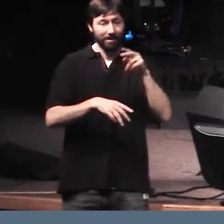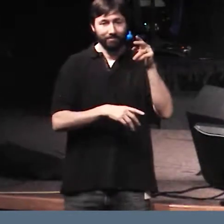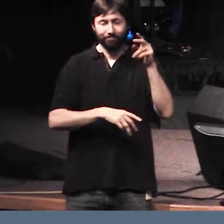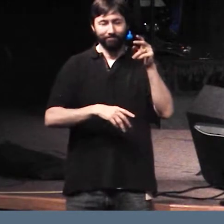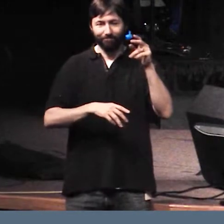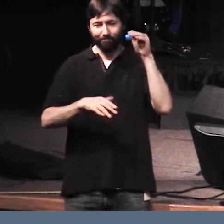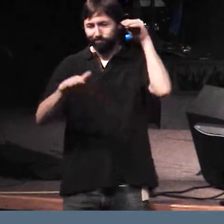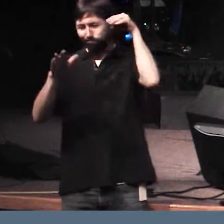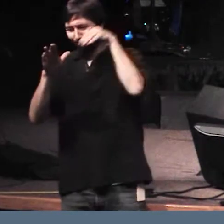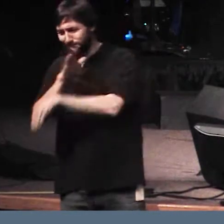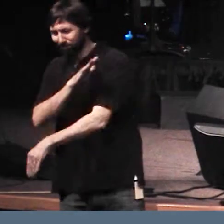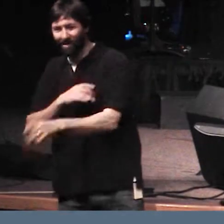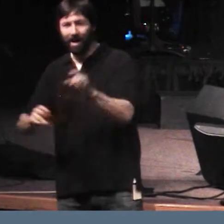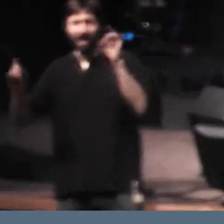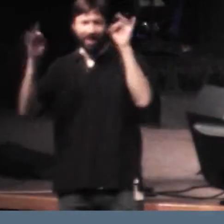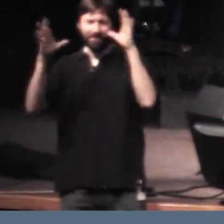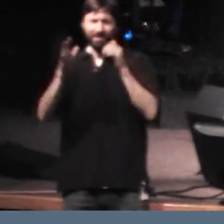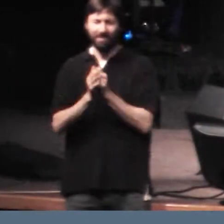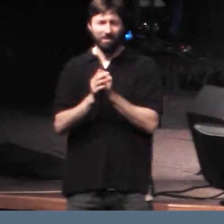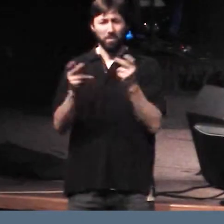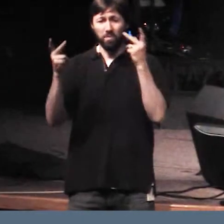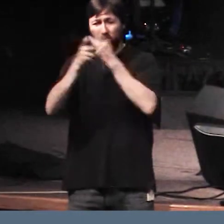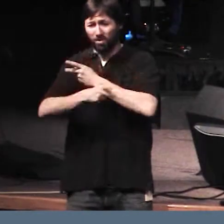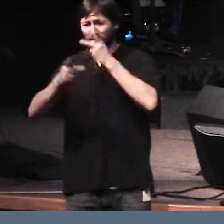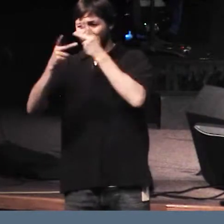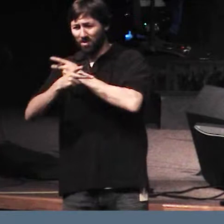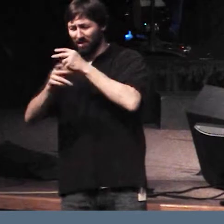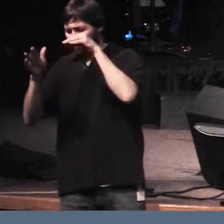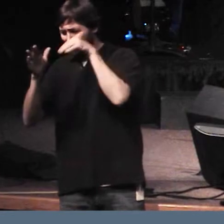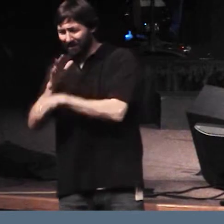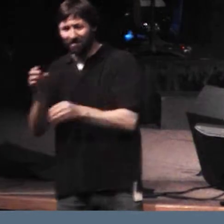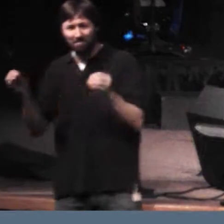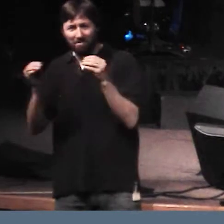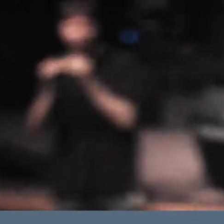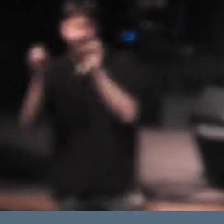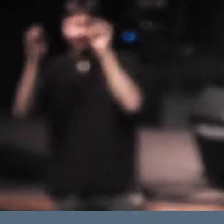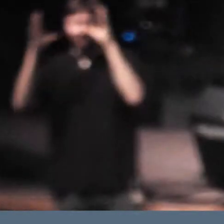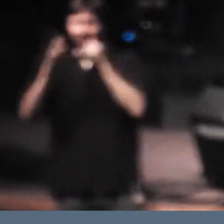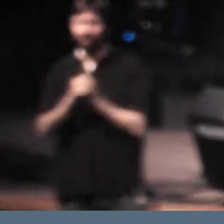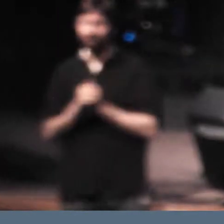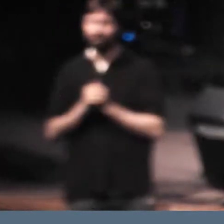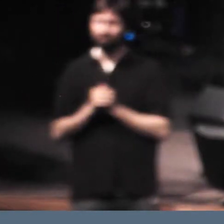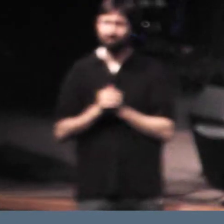the spirals got increasingly deeper and more intense and